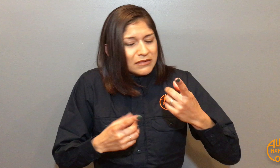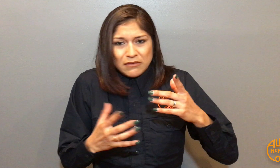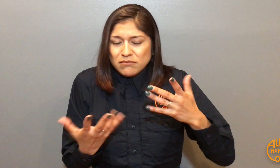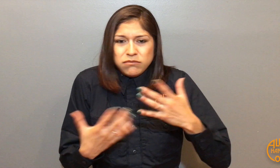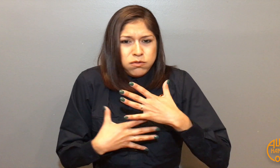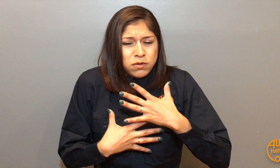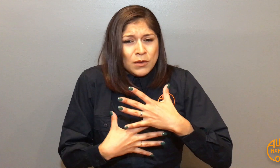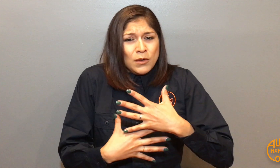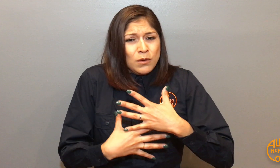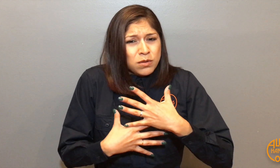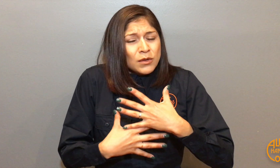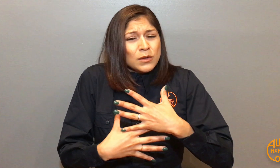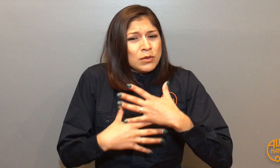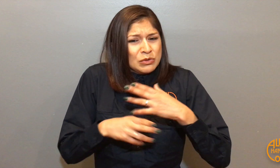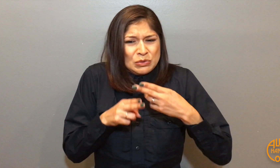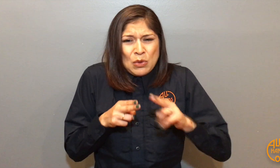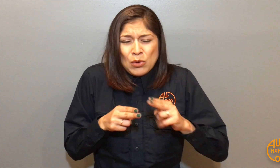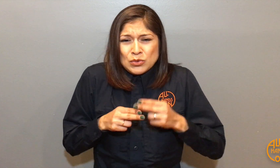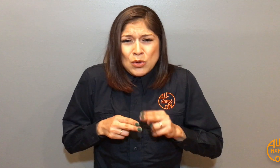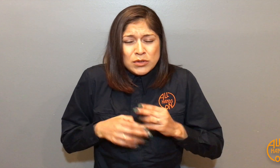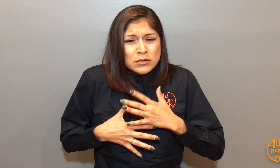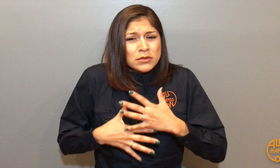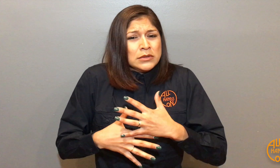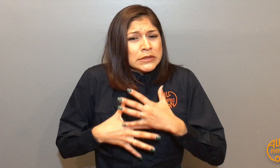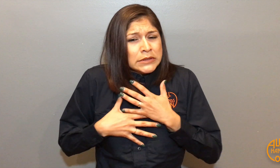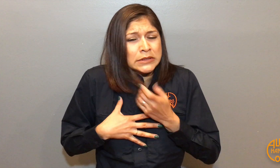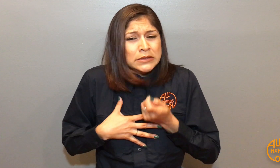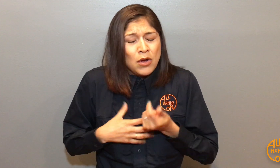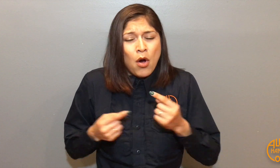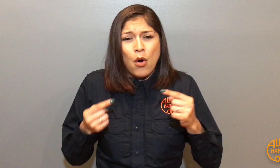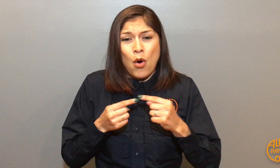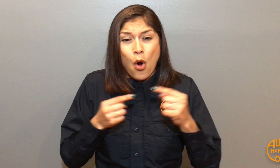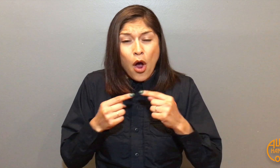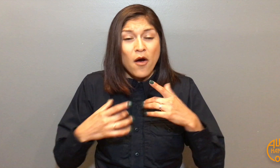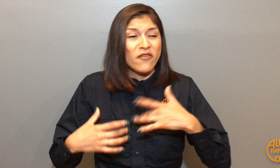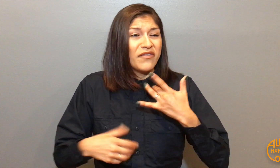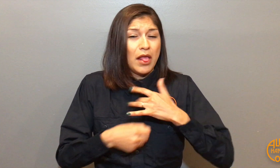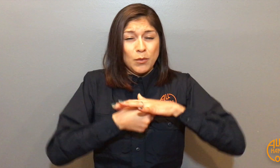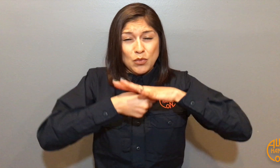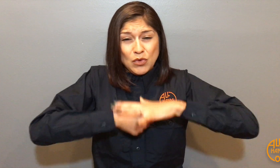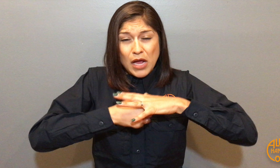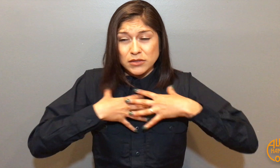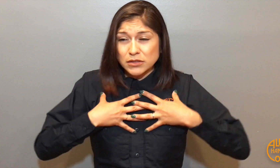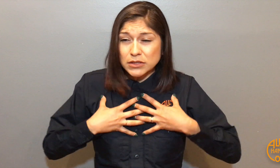struggling to breathe or just to get a breath in, it could feel pressurized or